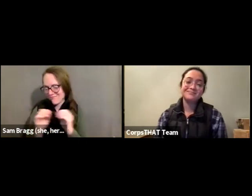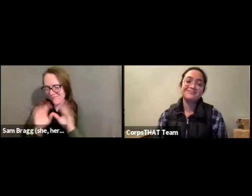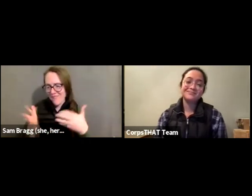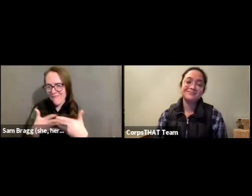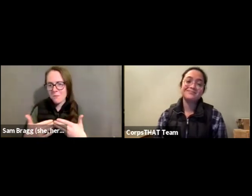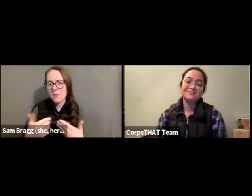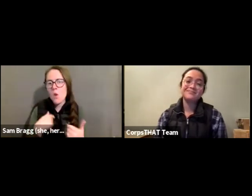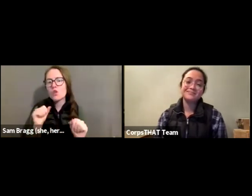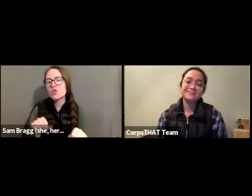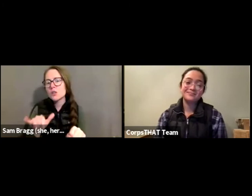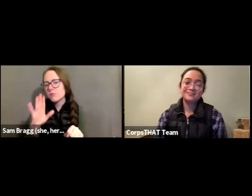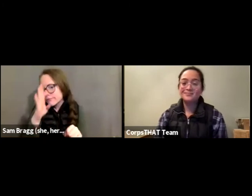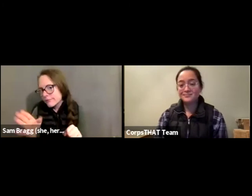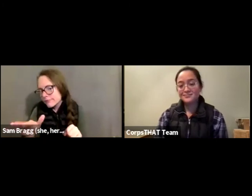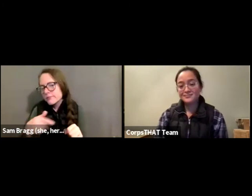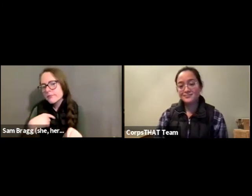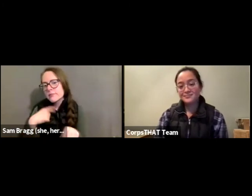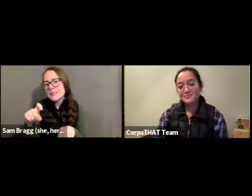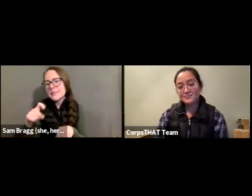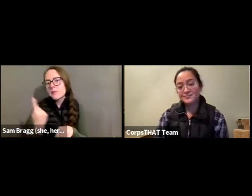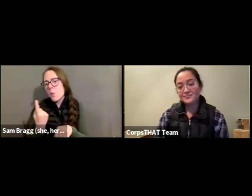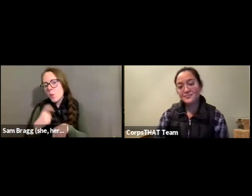most of the interpreters that i worked with so i felt comfortable and i could be honest with them